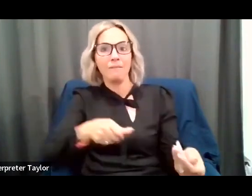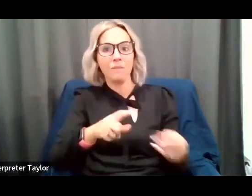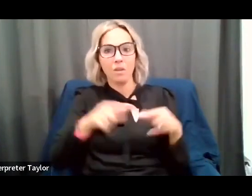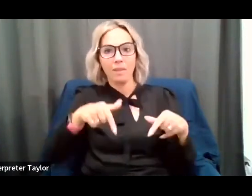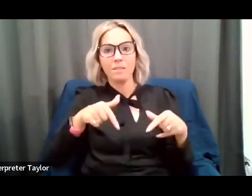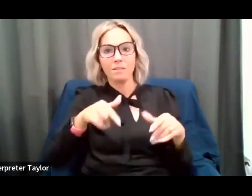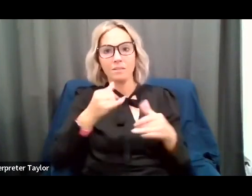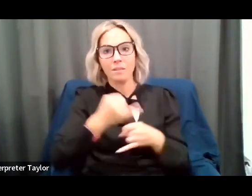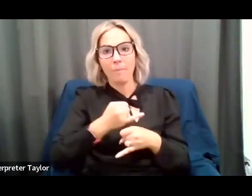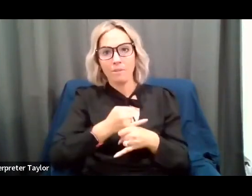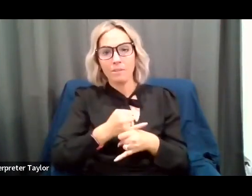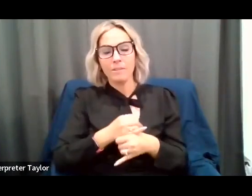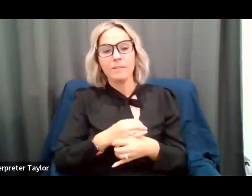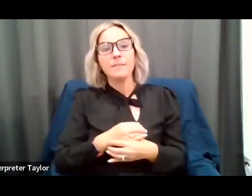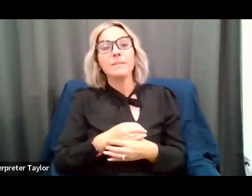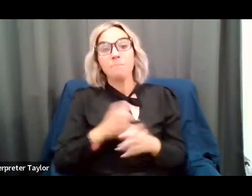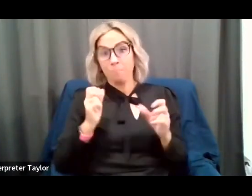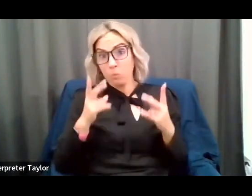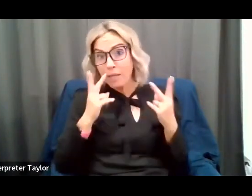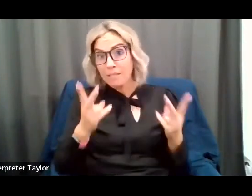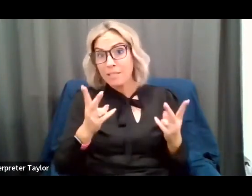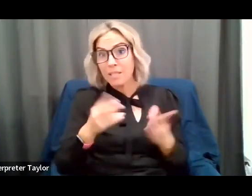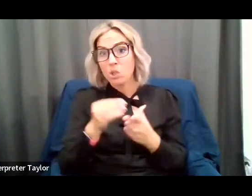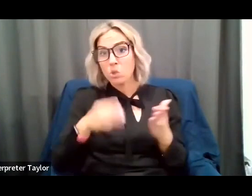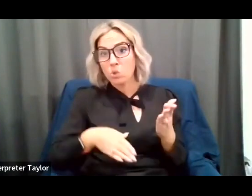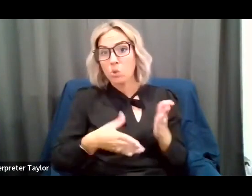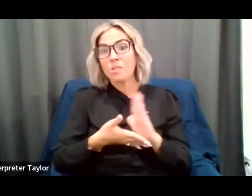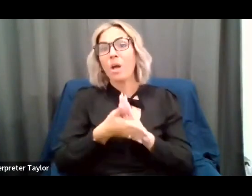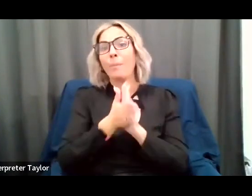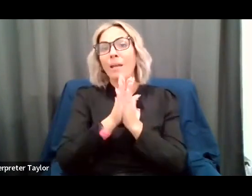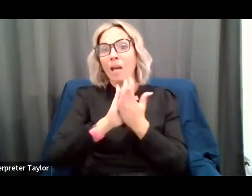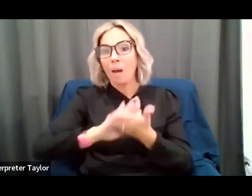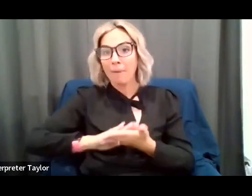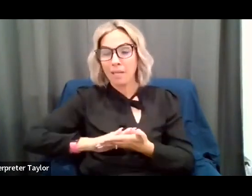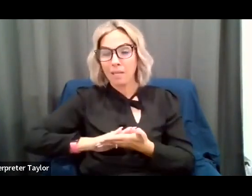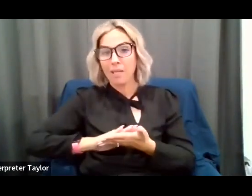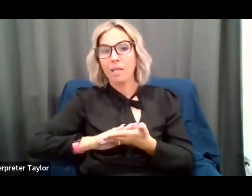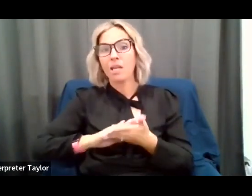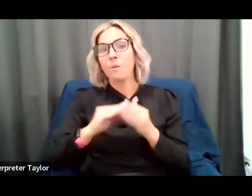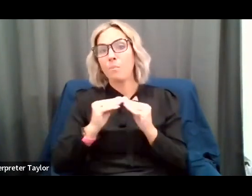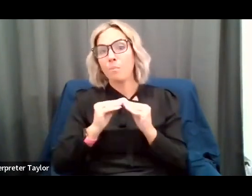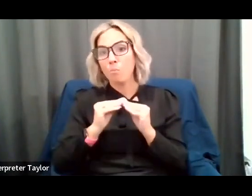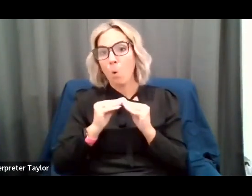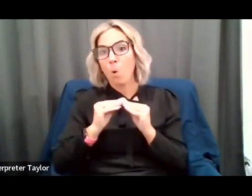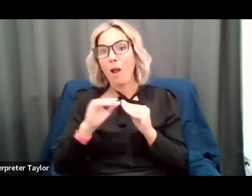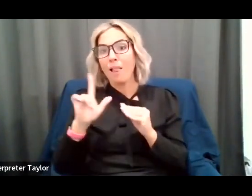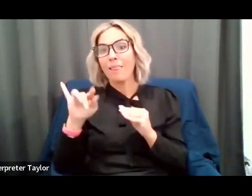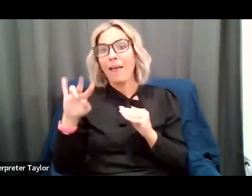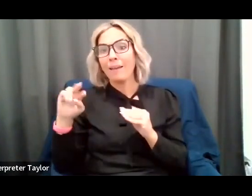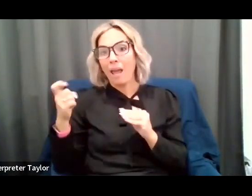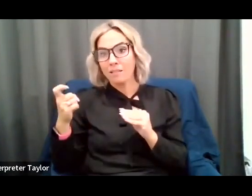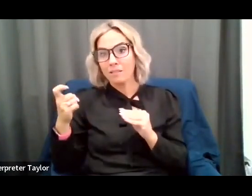Um, and you can see that our students are becoming increasingly Latinx or Hispanic.